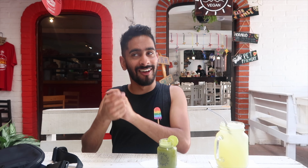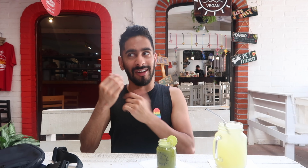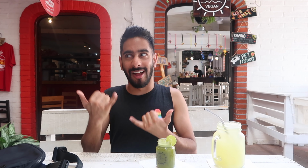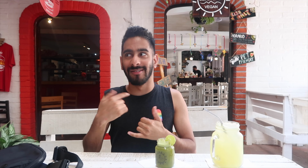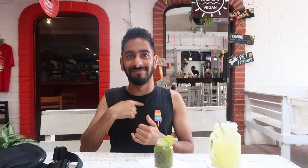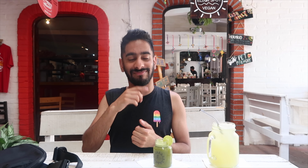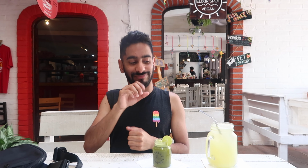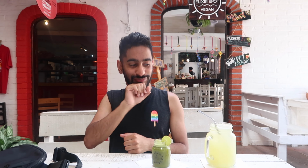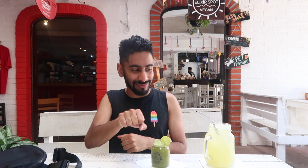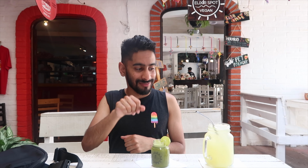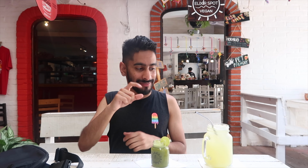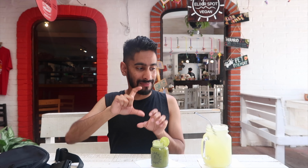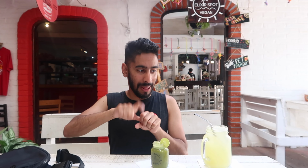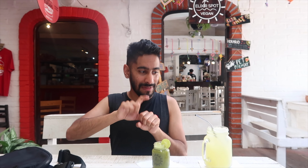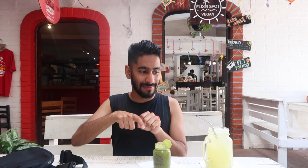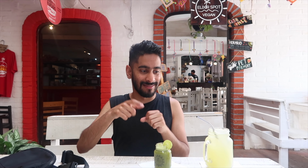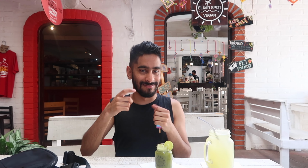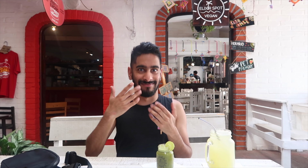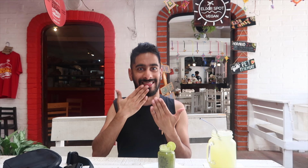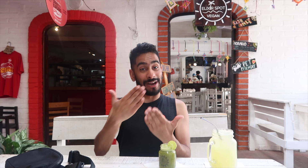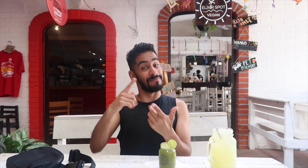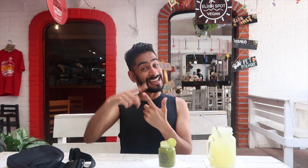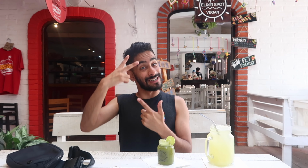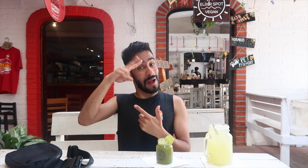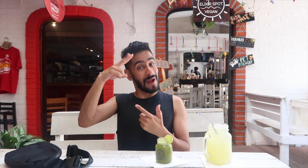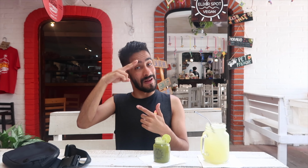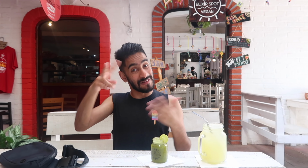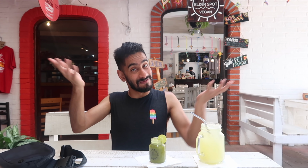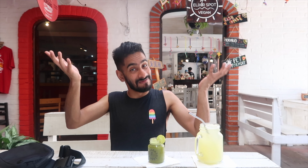Now, I really love pineapple thanks to Mexico!